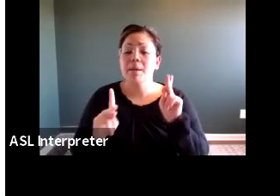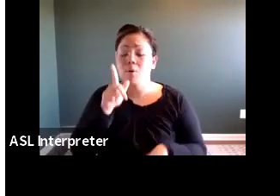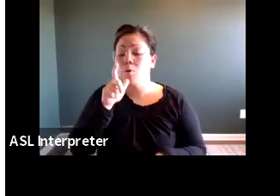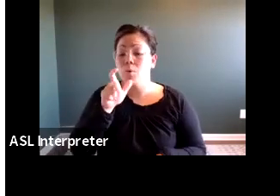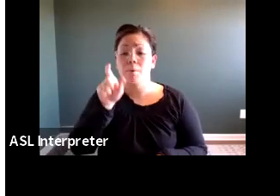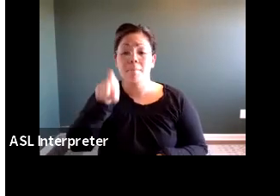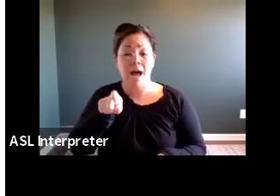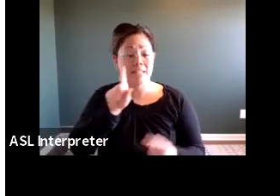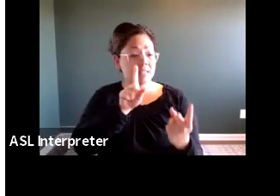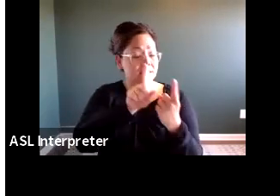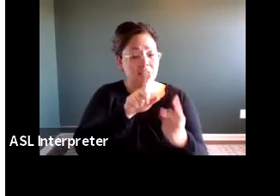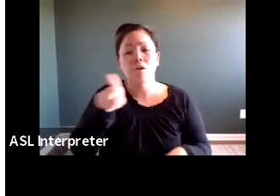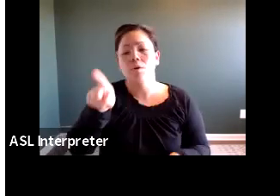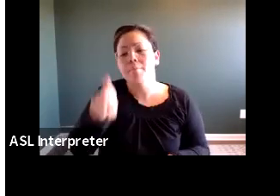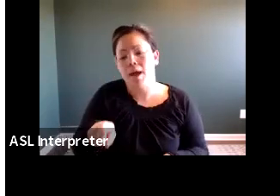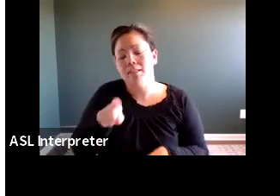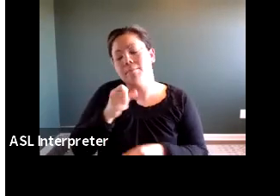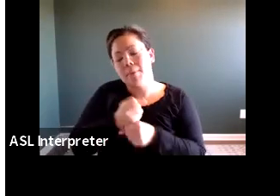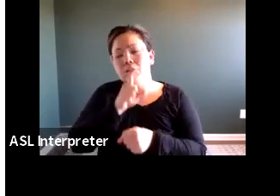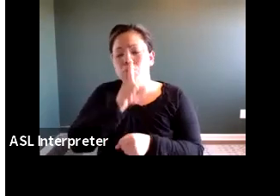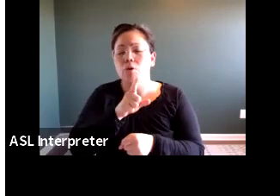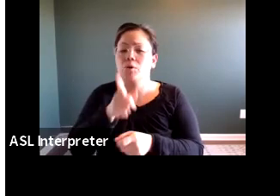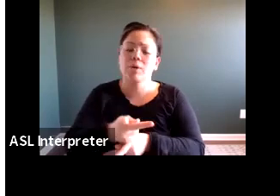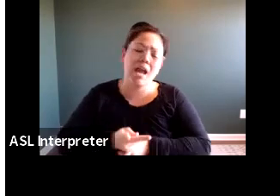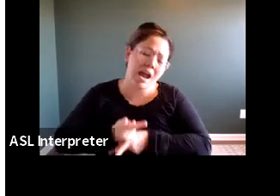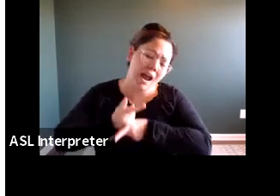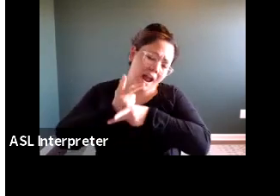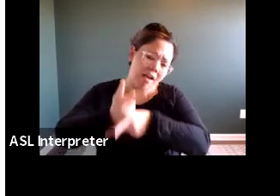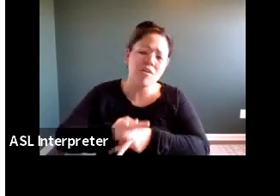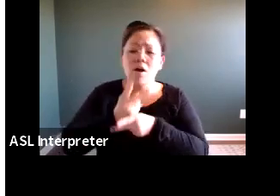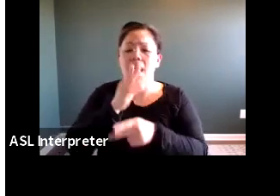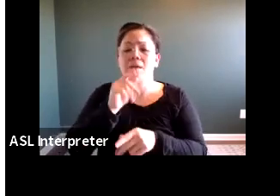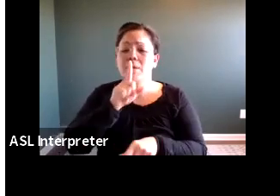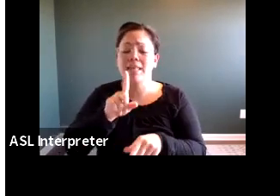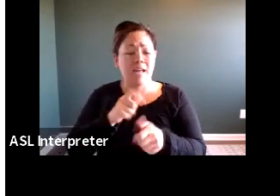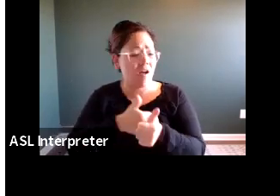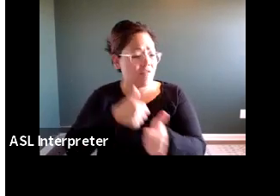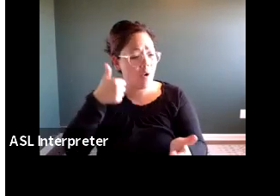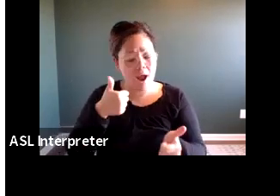with people at high risk really need to take all precautions and really avoid even having that visit